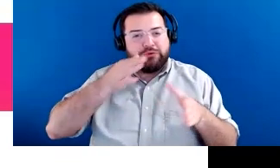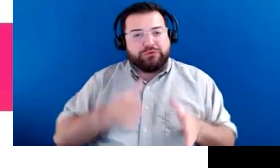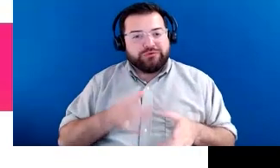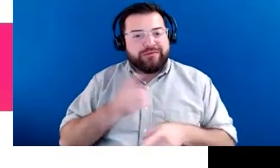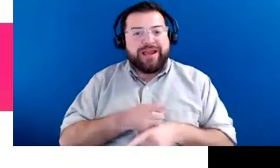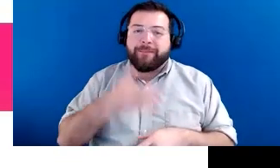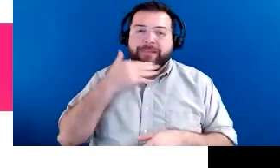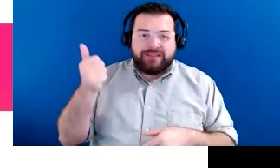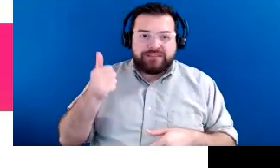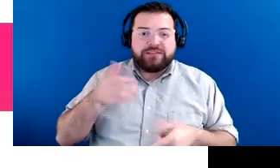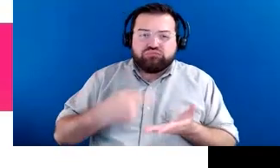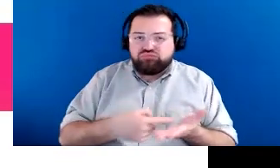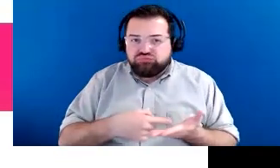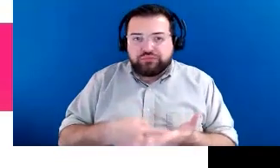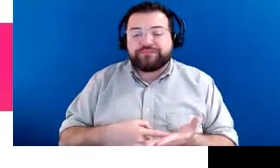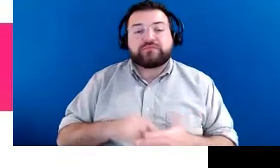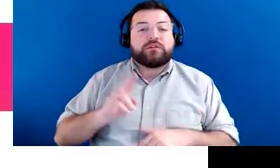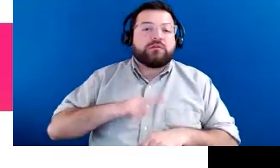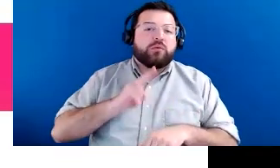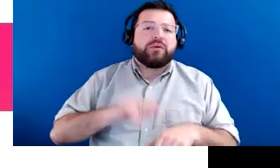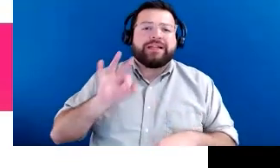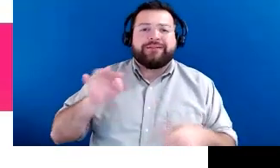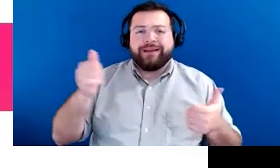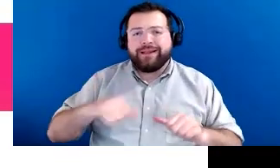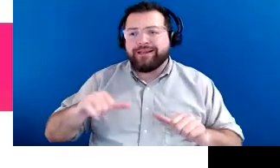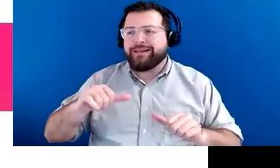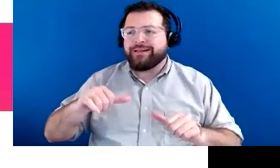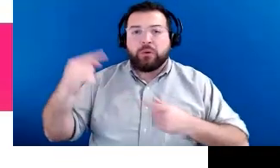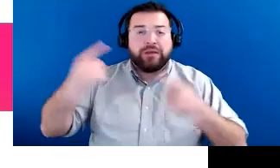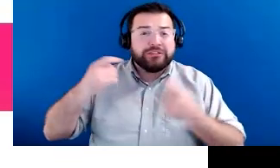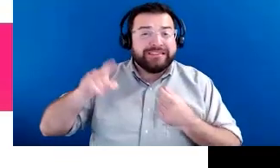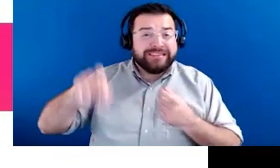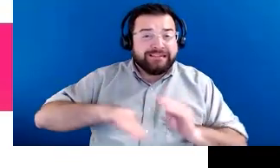And, you know, if you of course, if you need any clarification on anything,